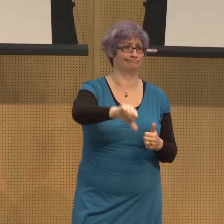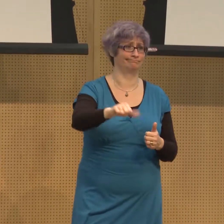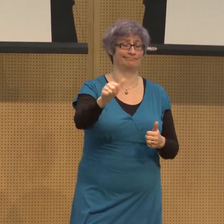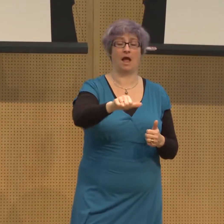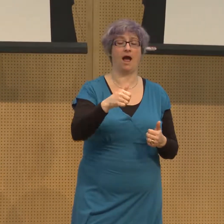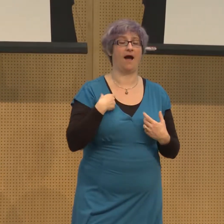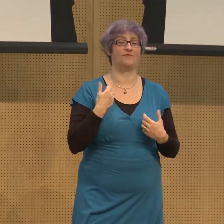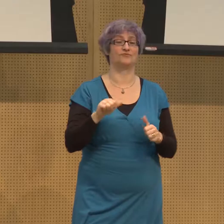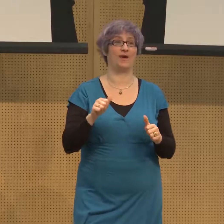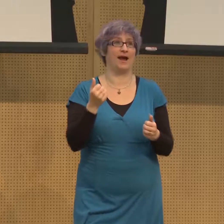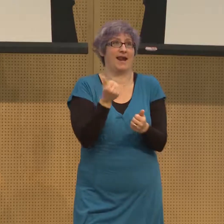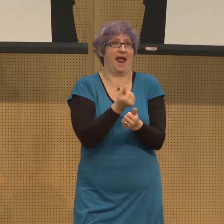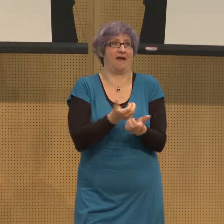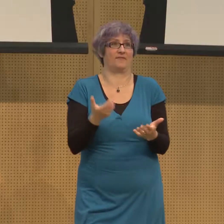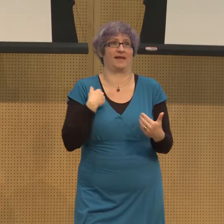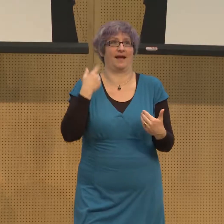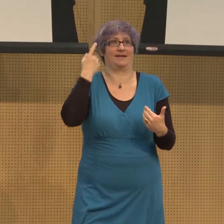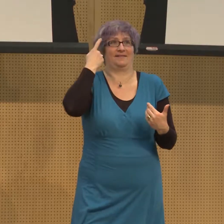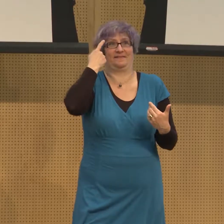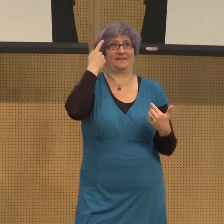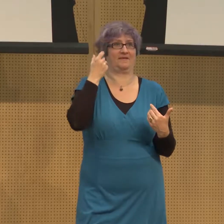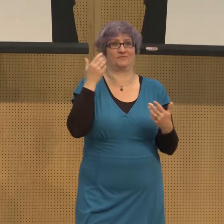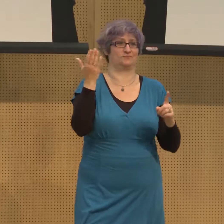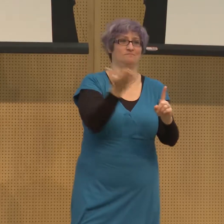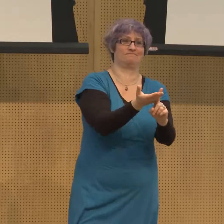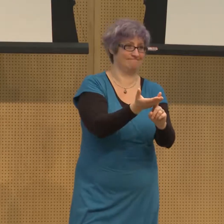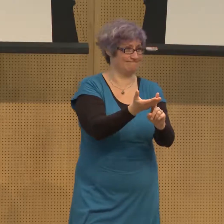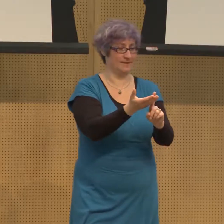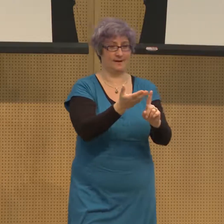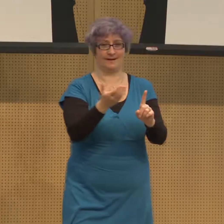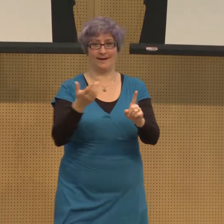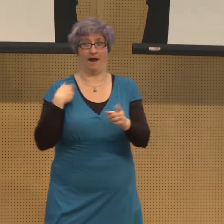Most of the parents would deny this assistance,